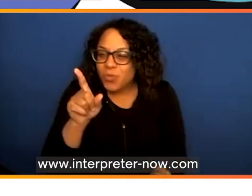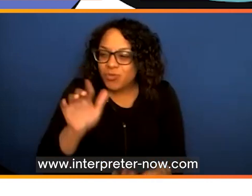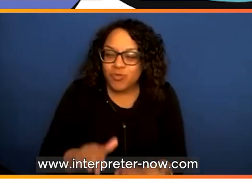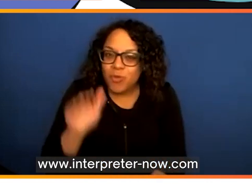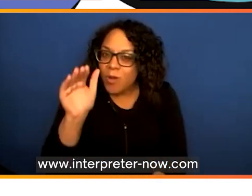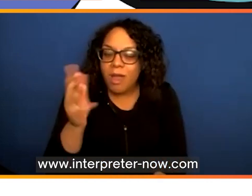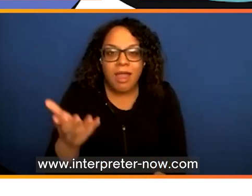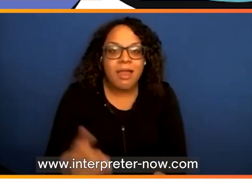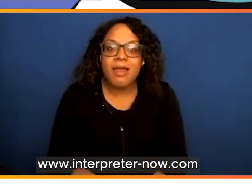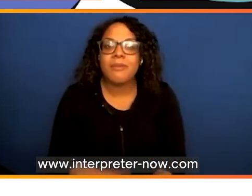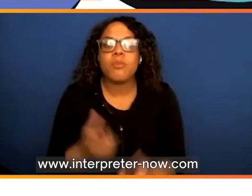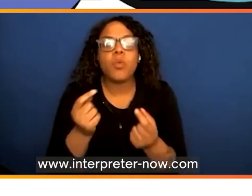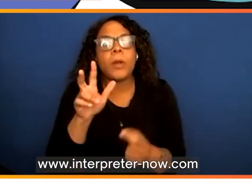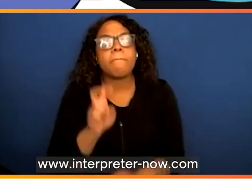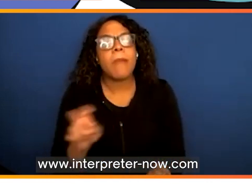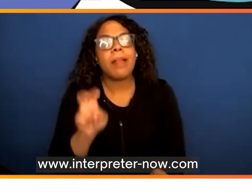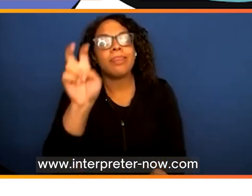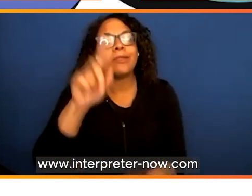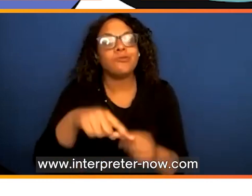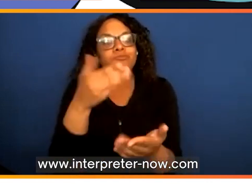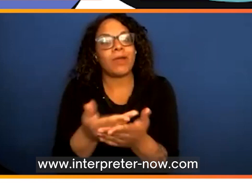up? What is that path that took you to get here?